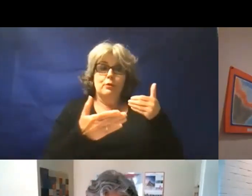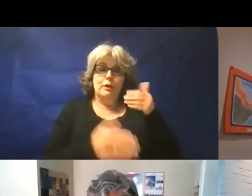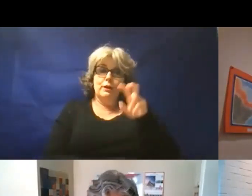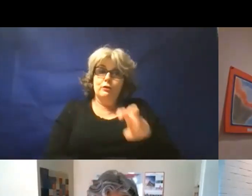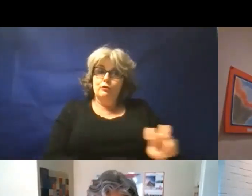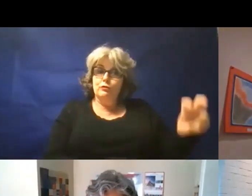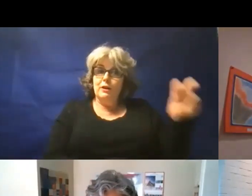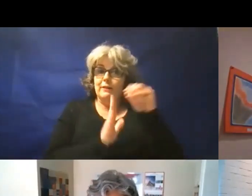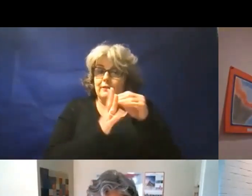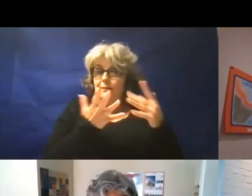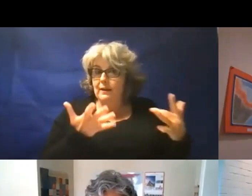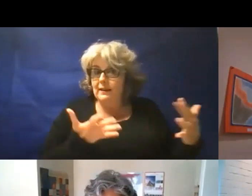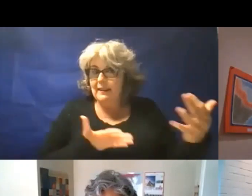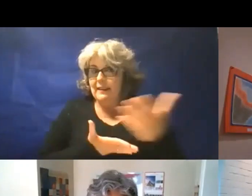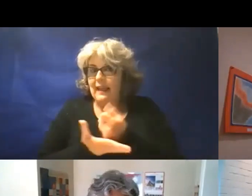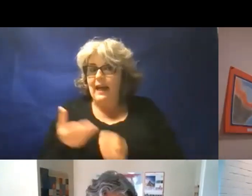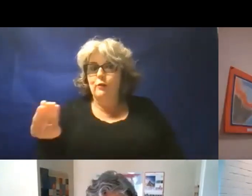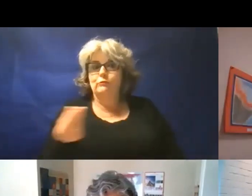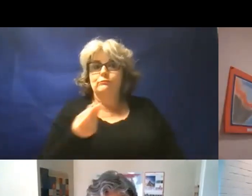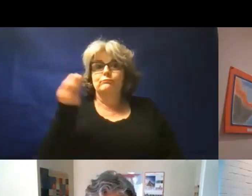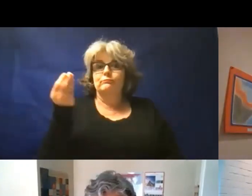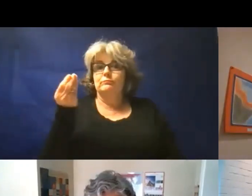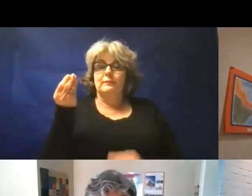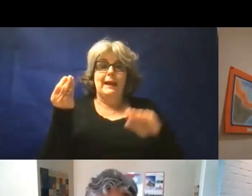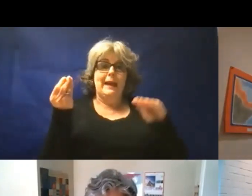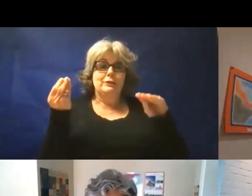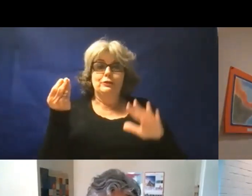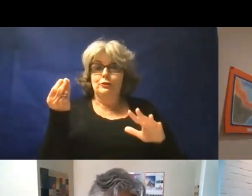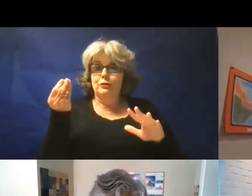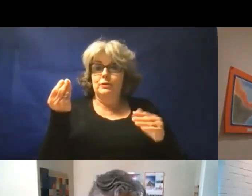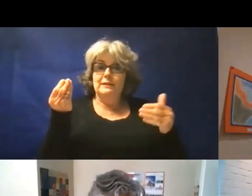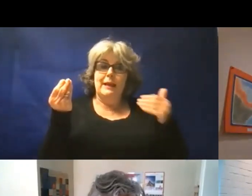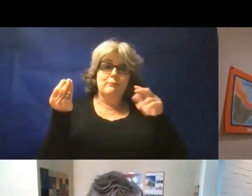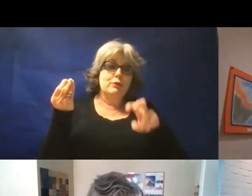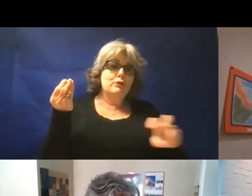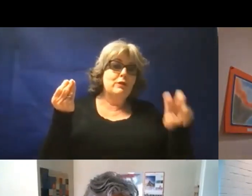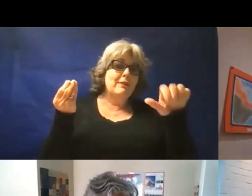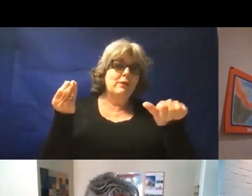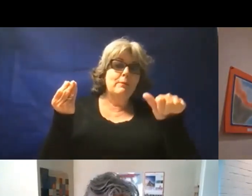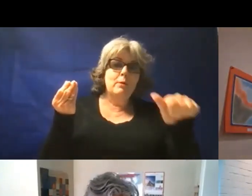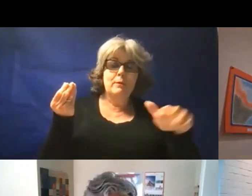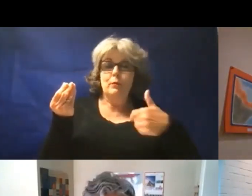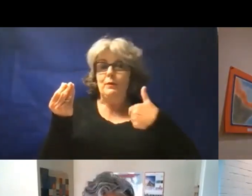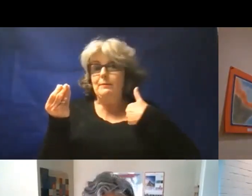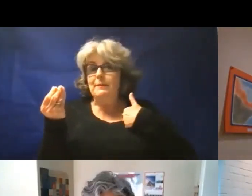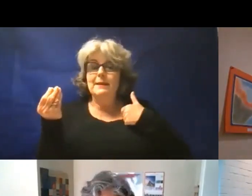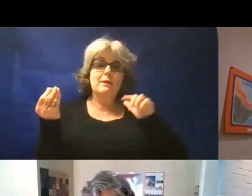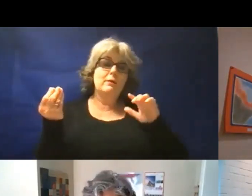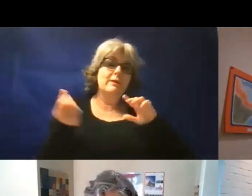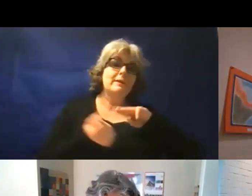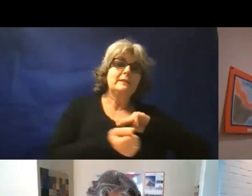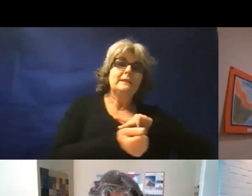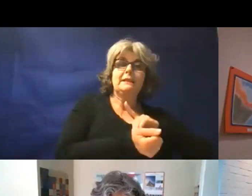gathered and students have pre-travel appointments with me or with their providers if there are any